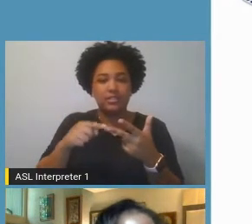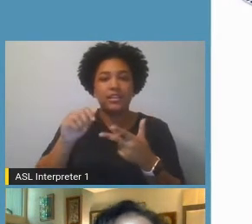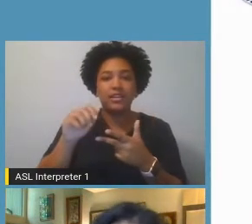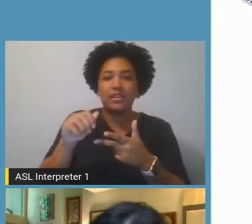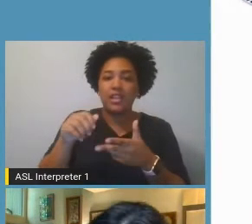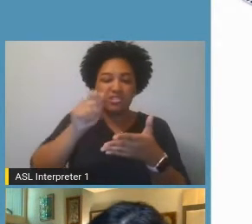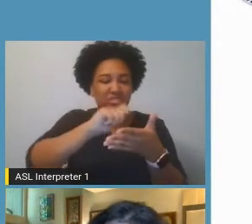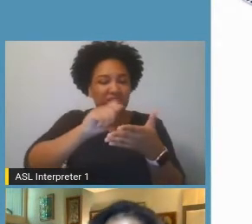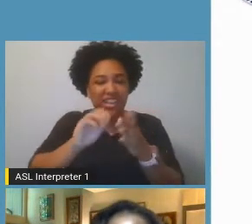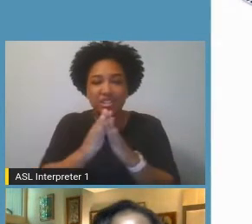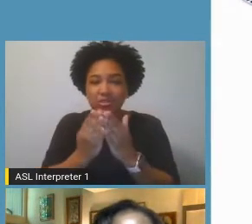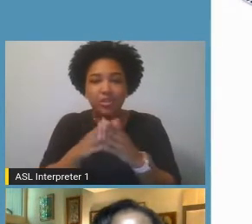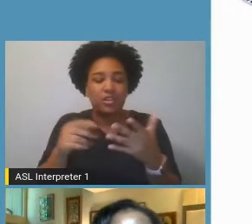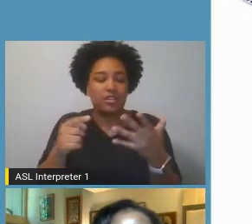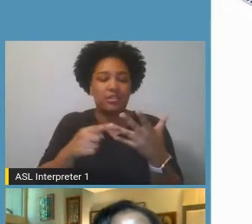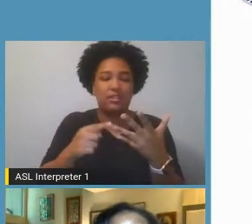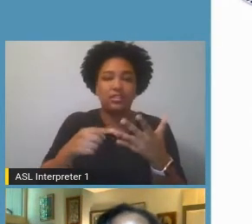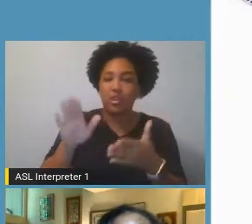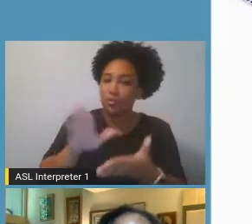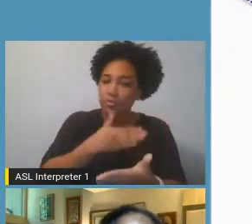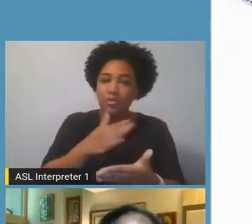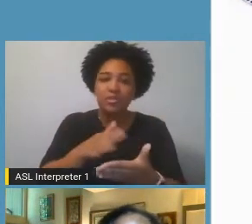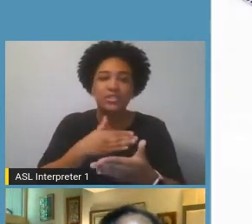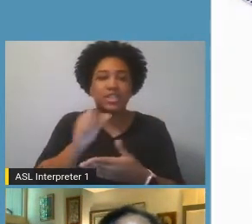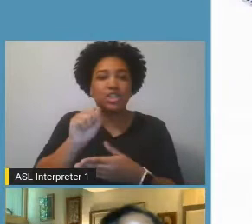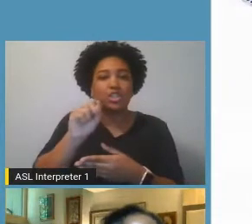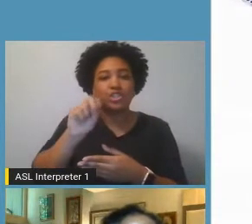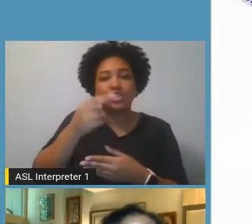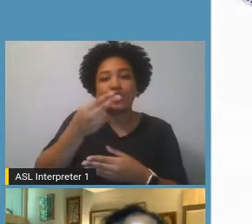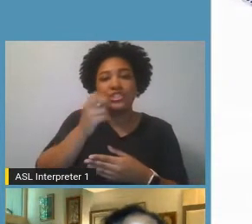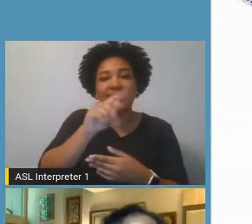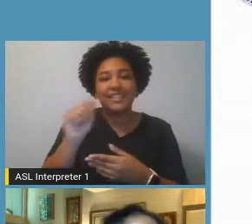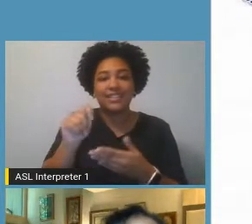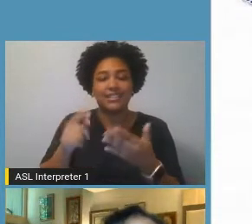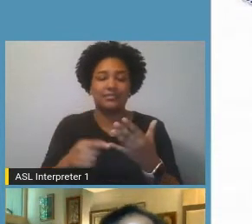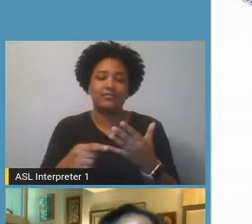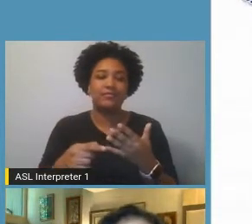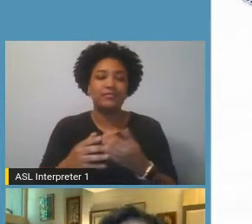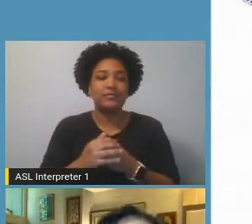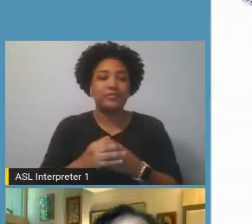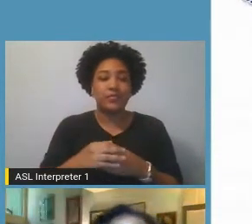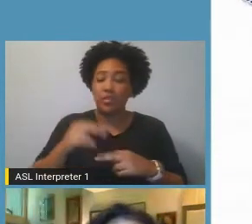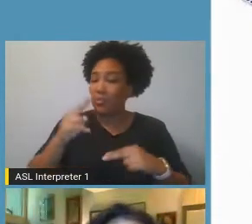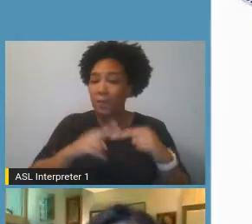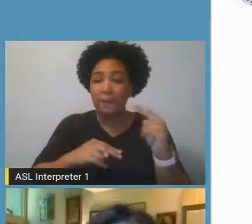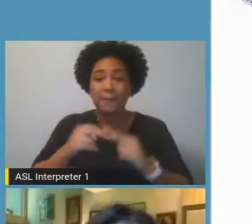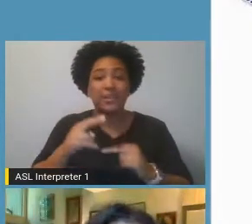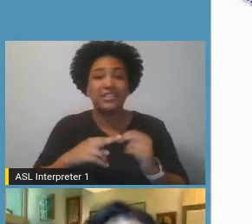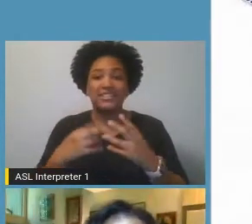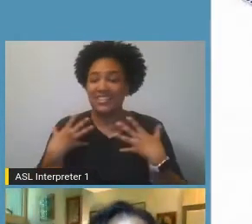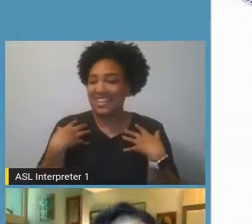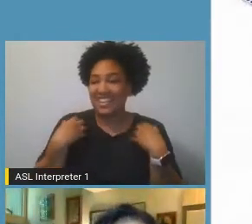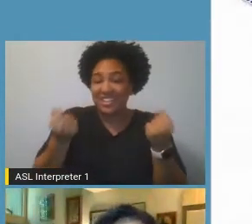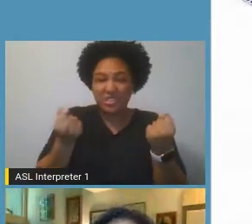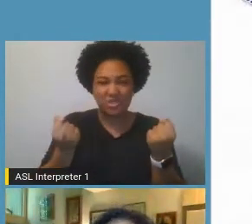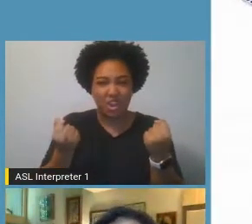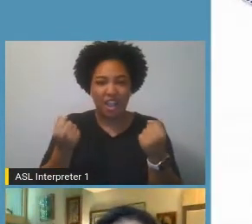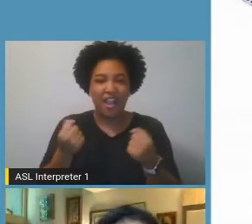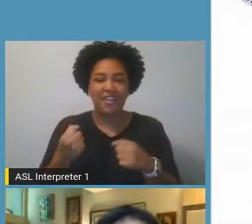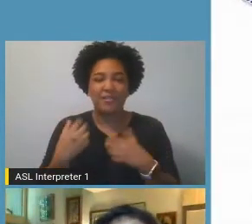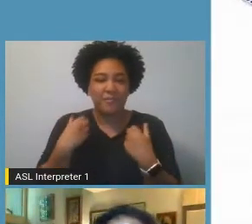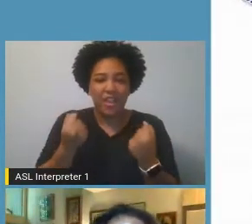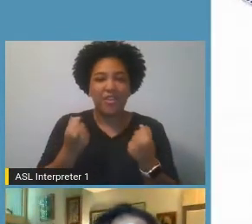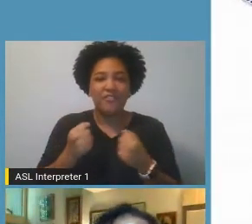sheet music, we are building very engaging and robust shallow collection so it's a very